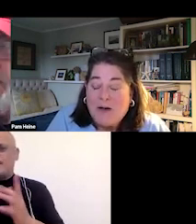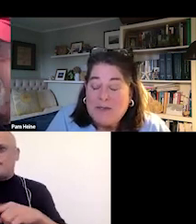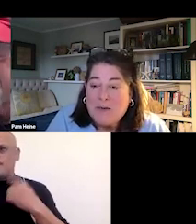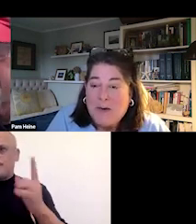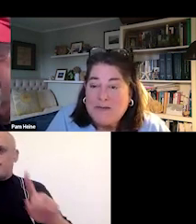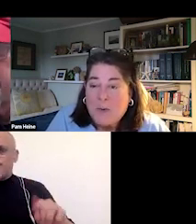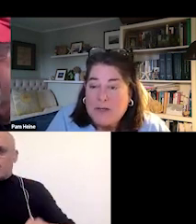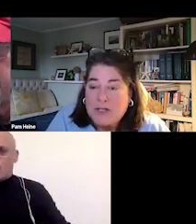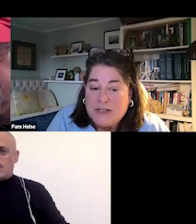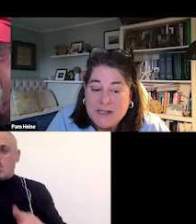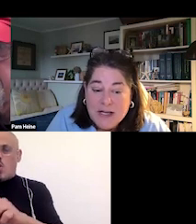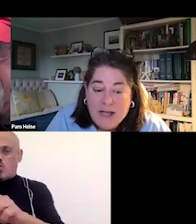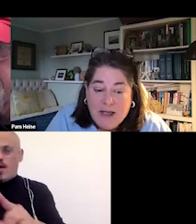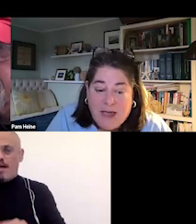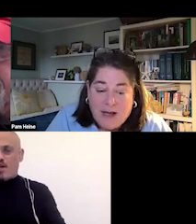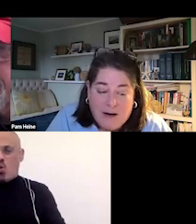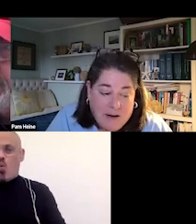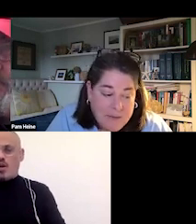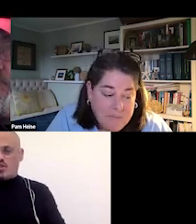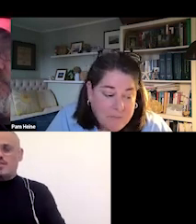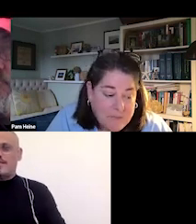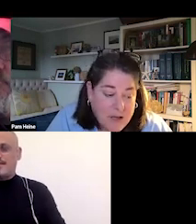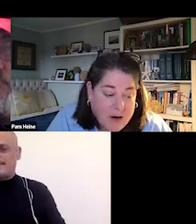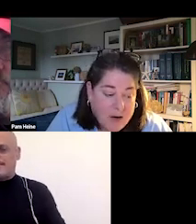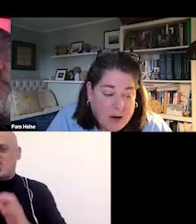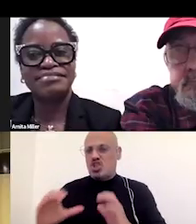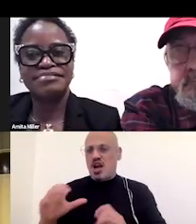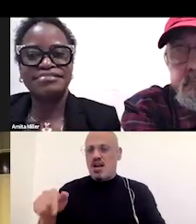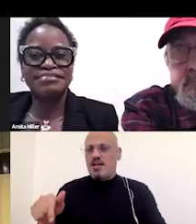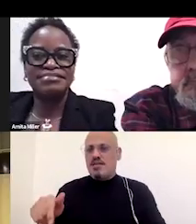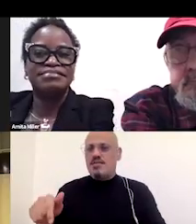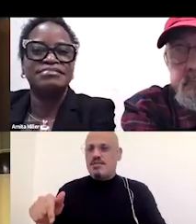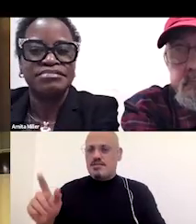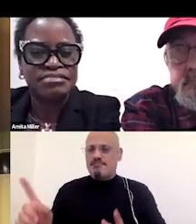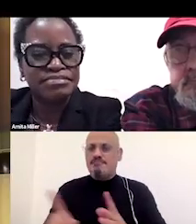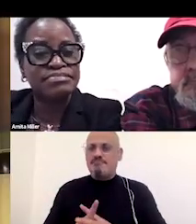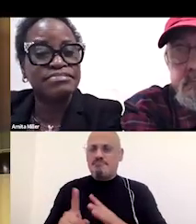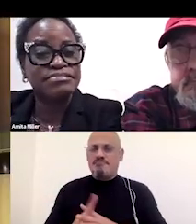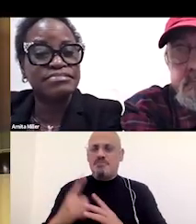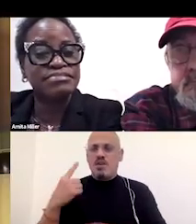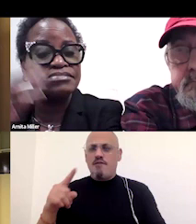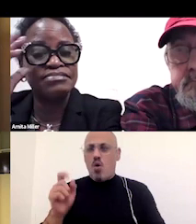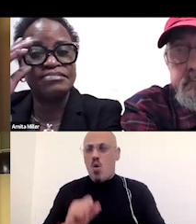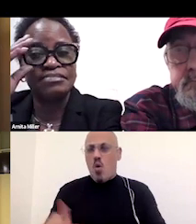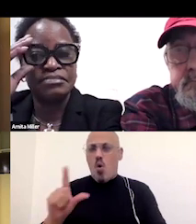We also have some questions that are coming in for, you know, all of the panelists.